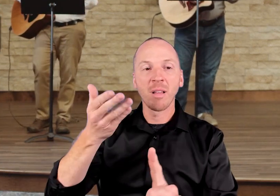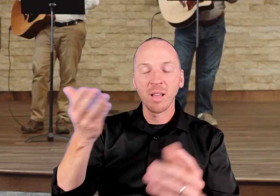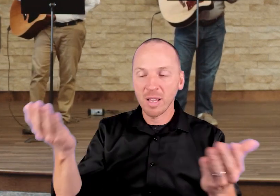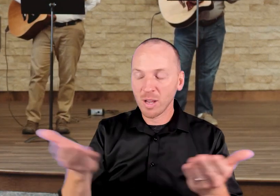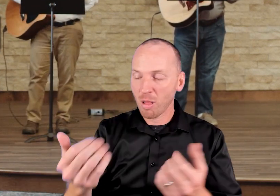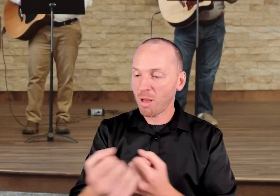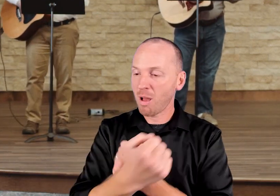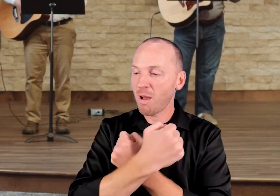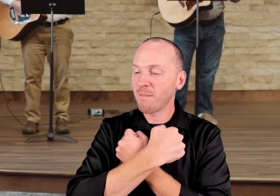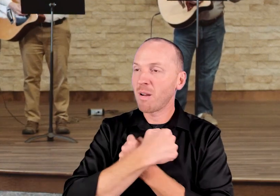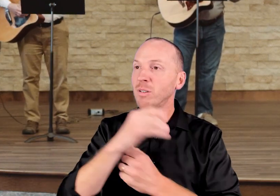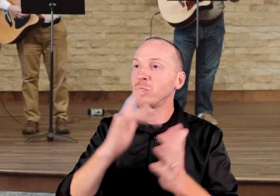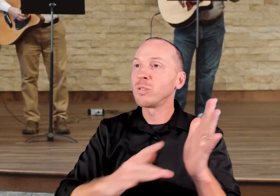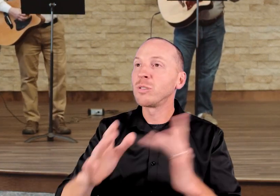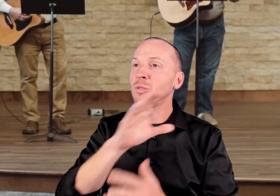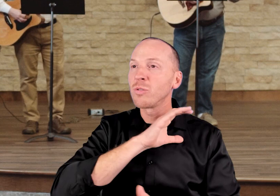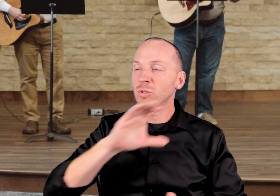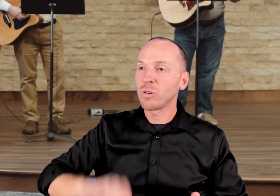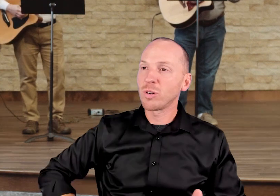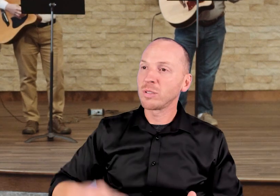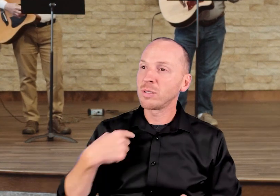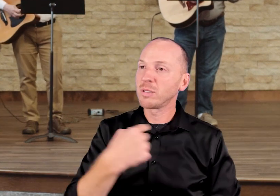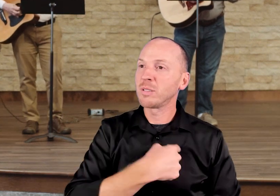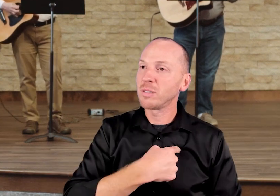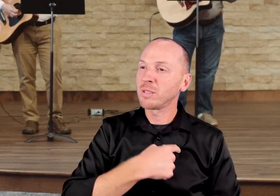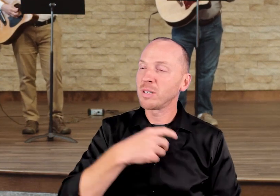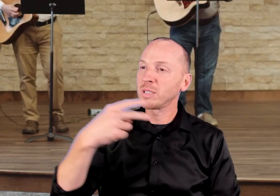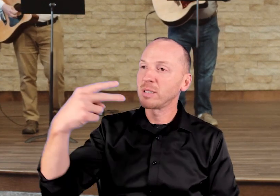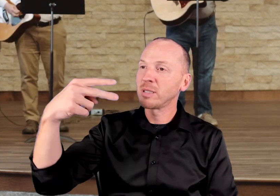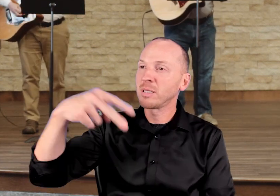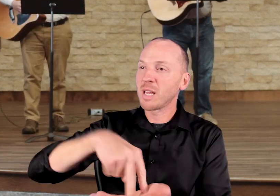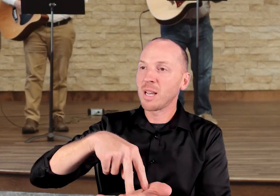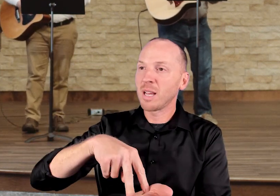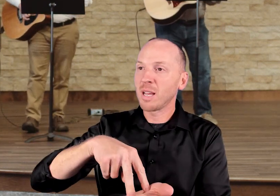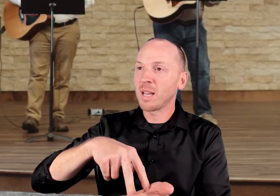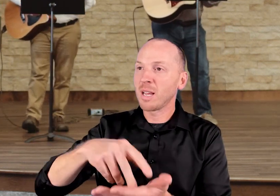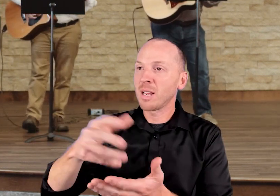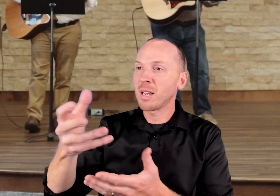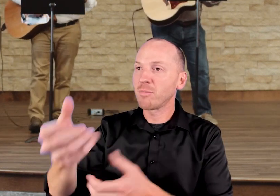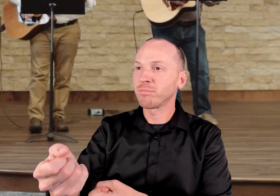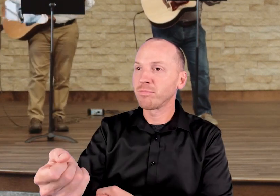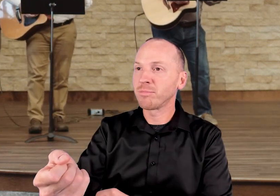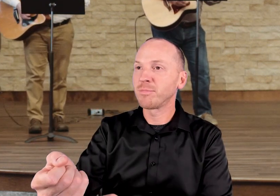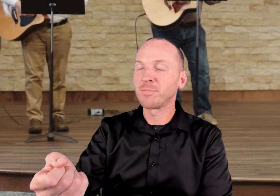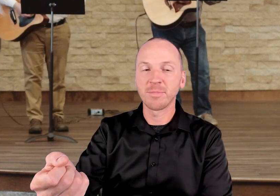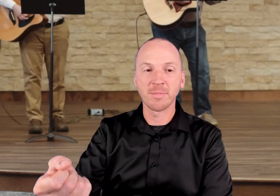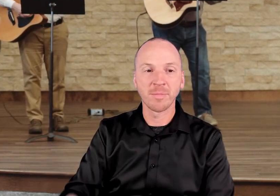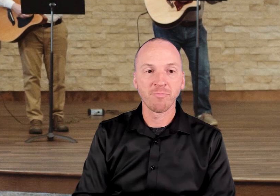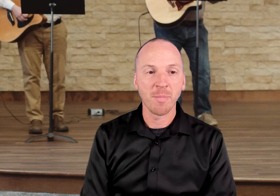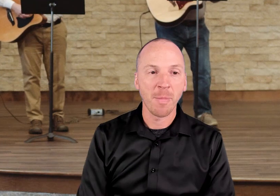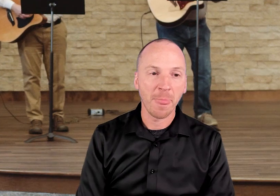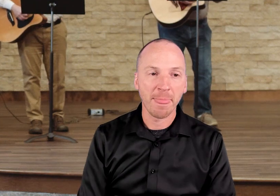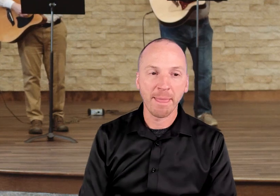Here in the love of Christ I stand.